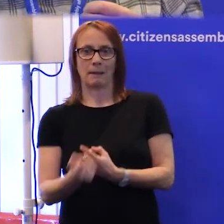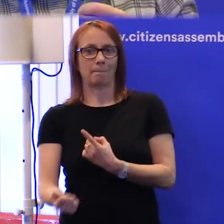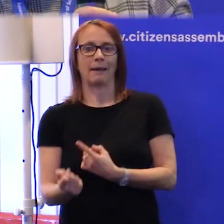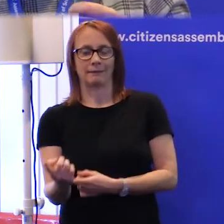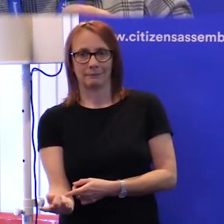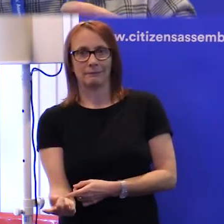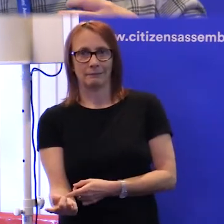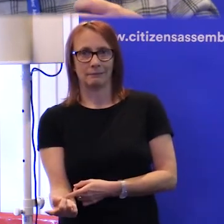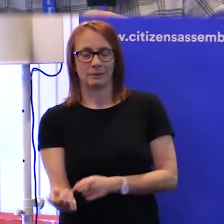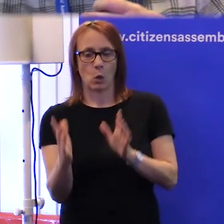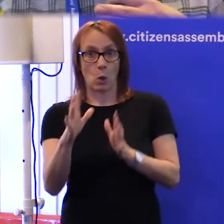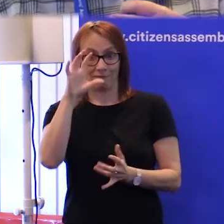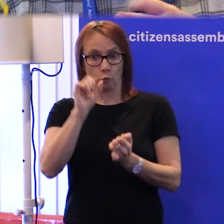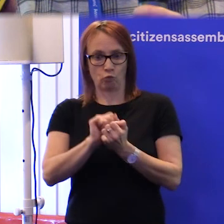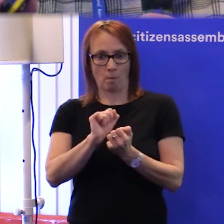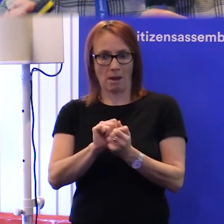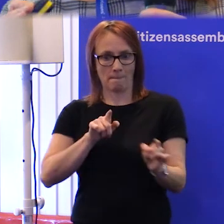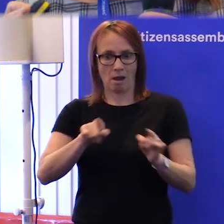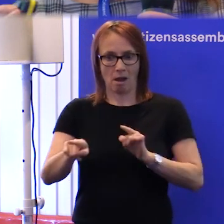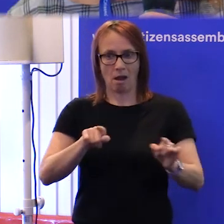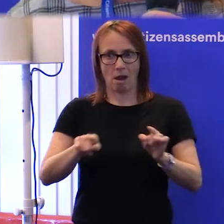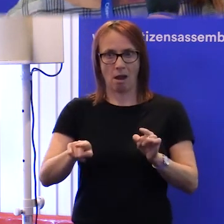of the things we need to balance when we think about what wait do we give to